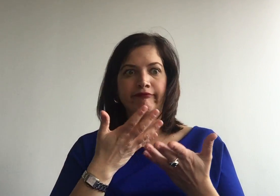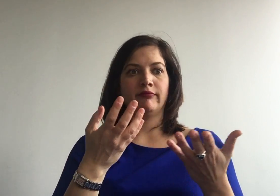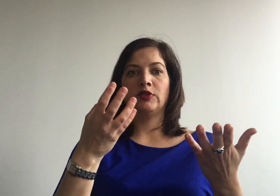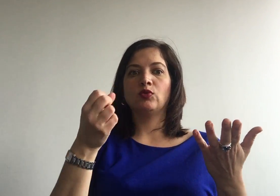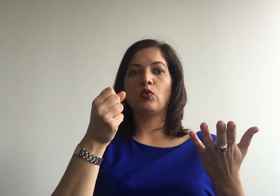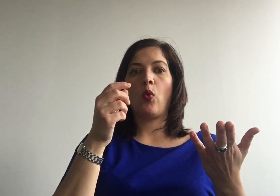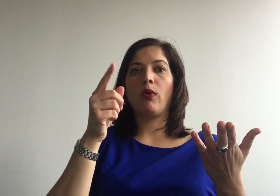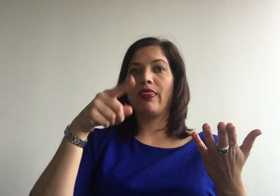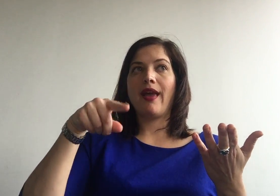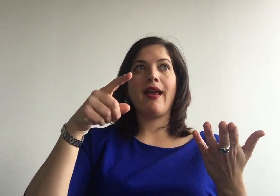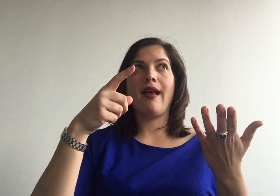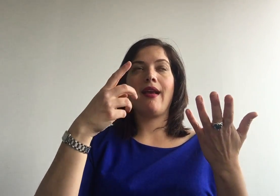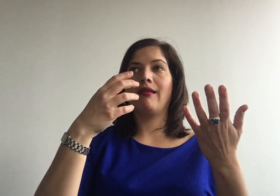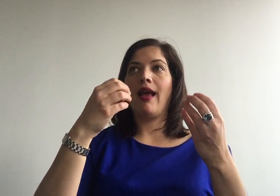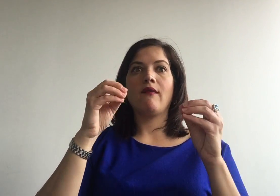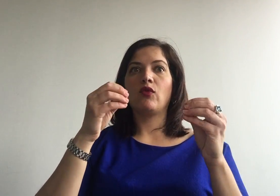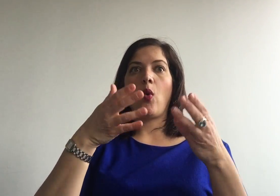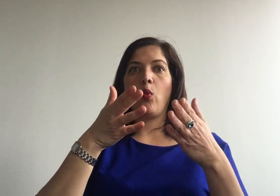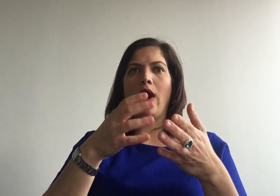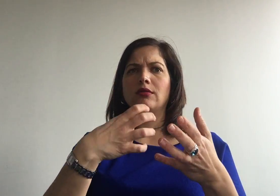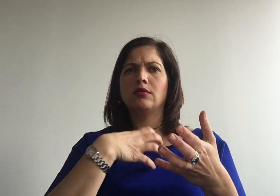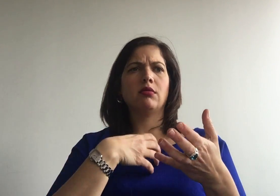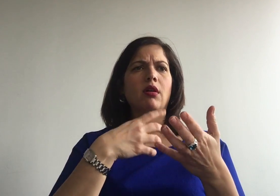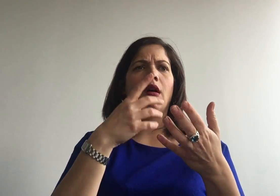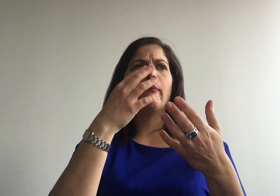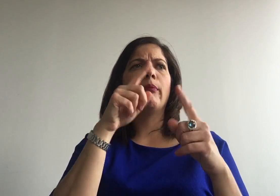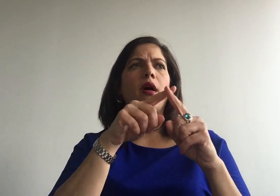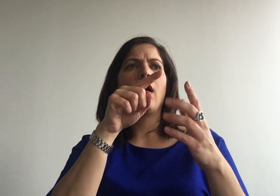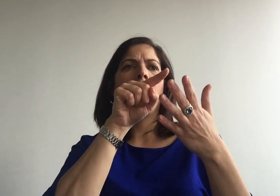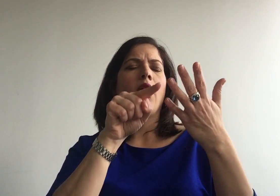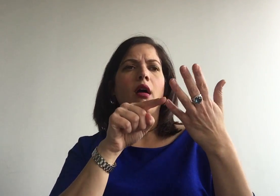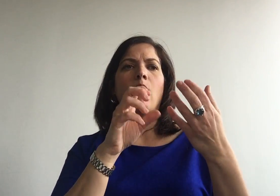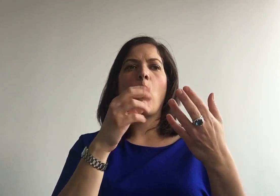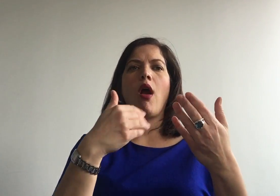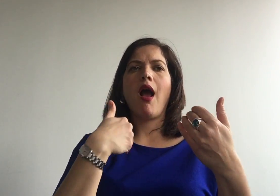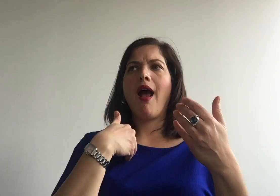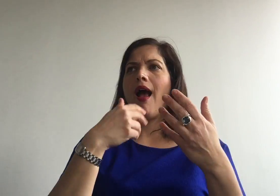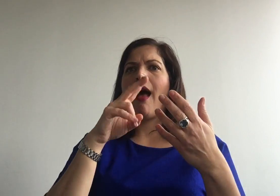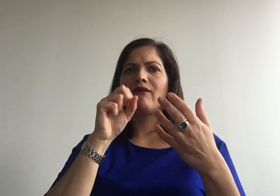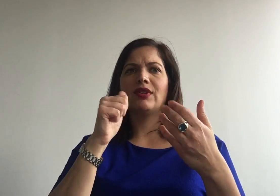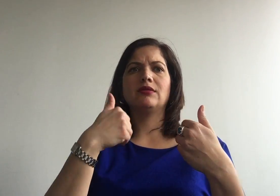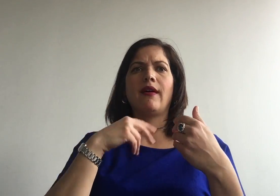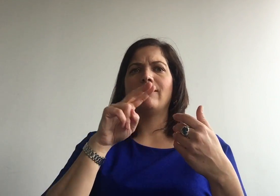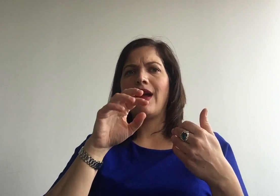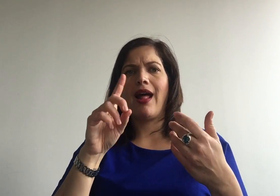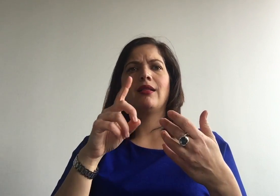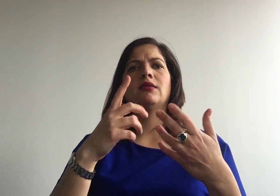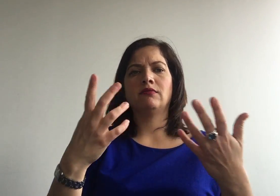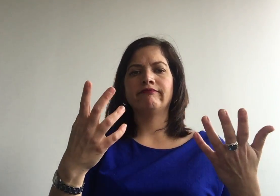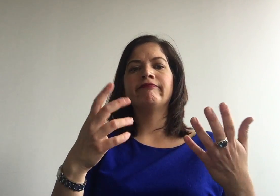any information and they have no way to appeal if they have a visa or something.